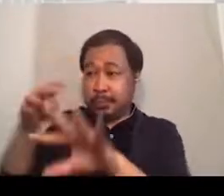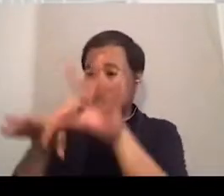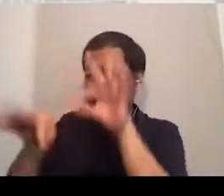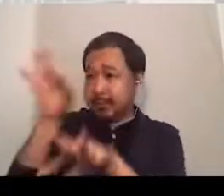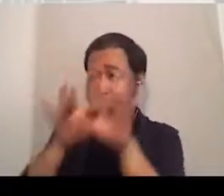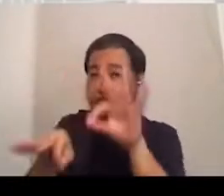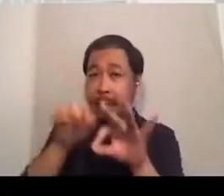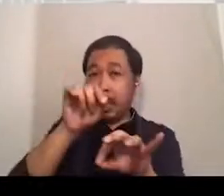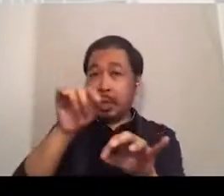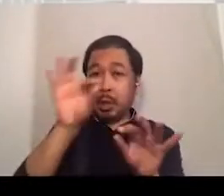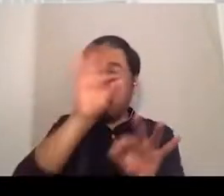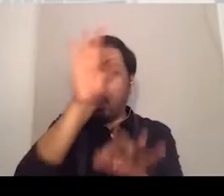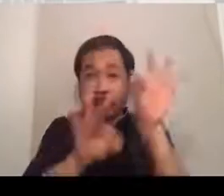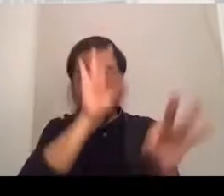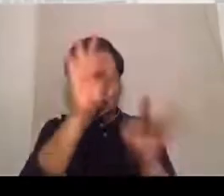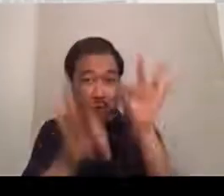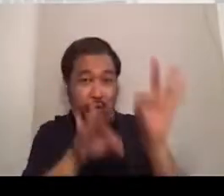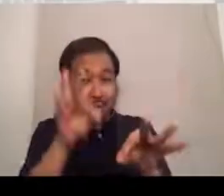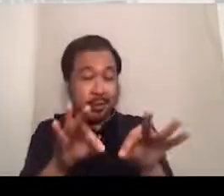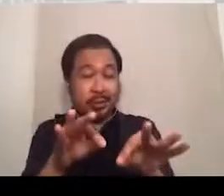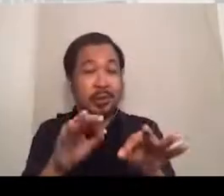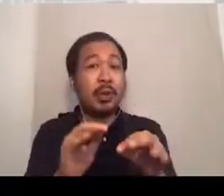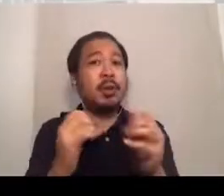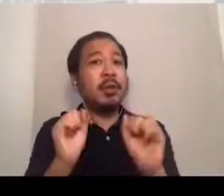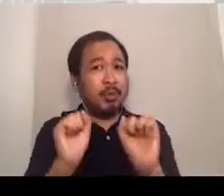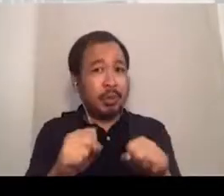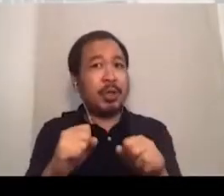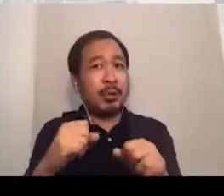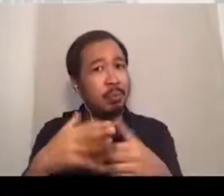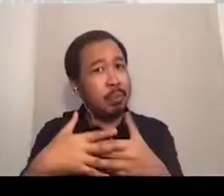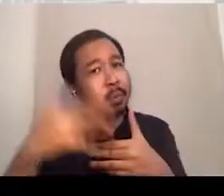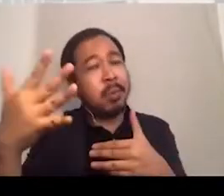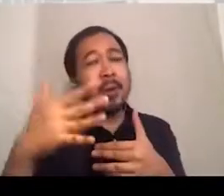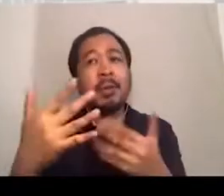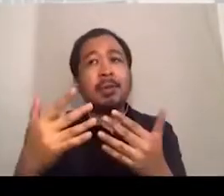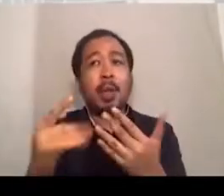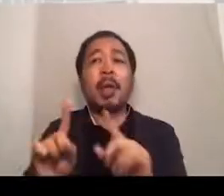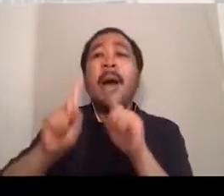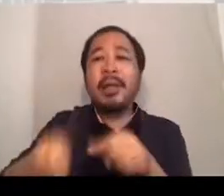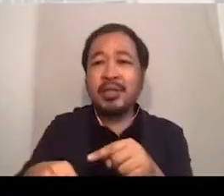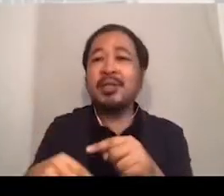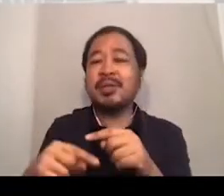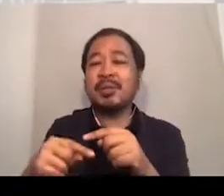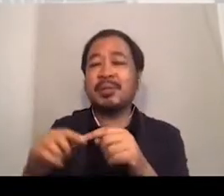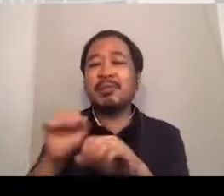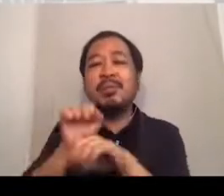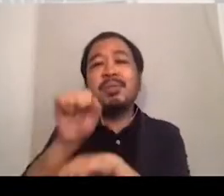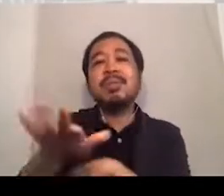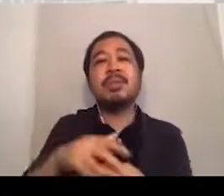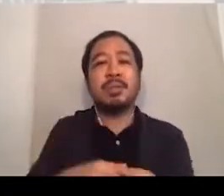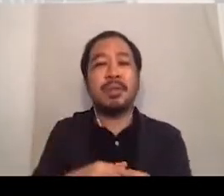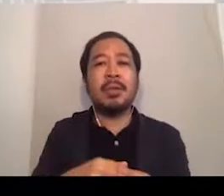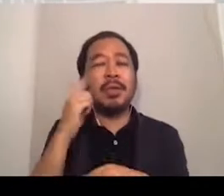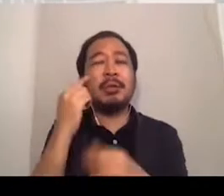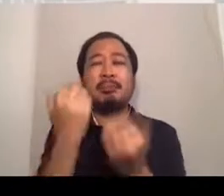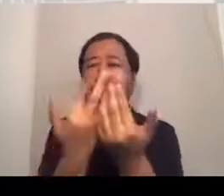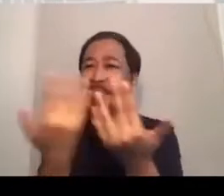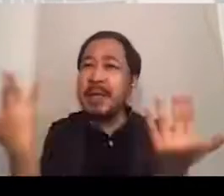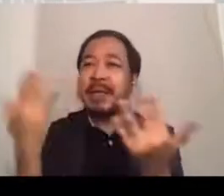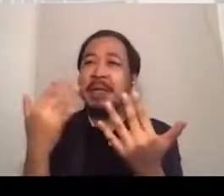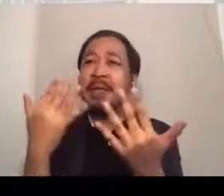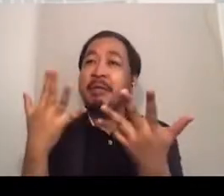to all of you, as much as we possibly can.